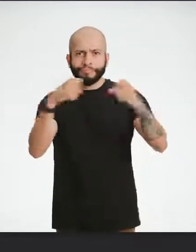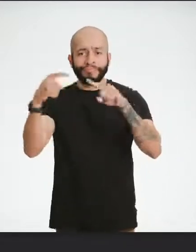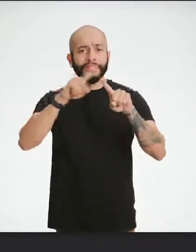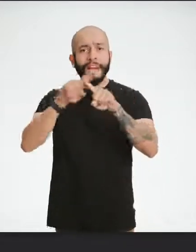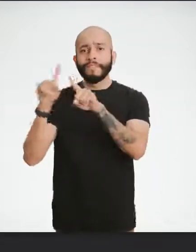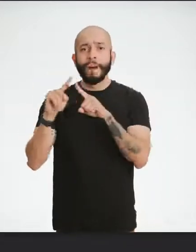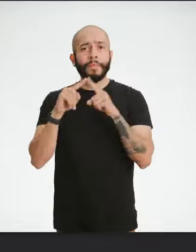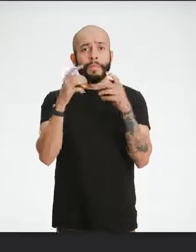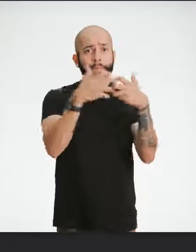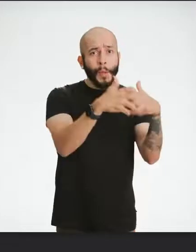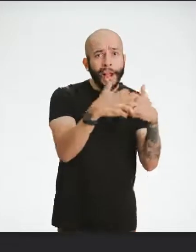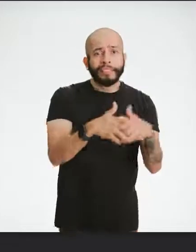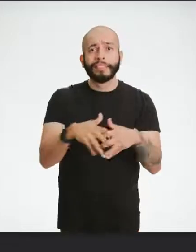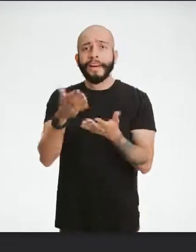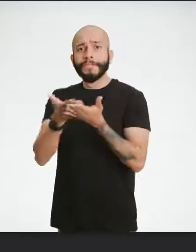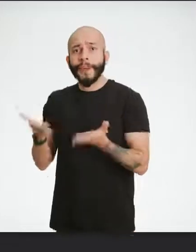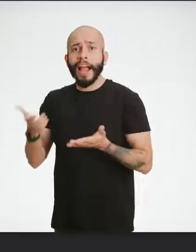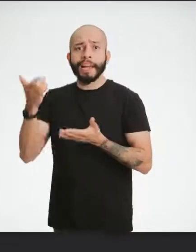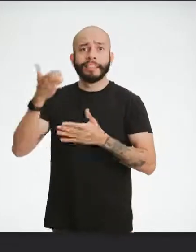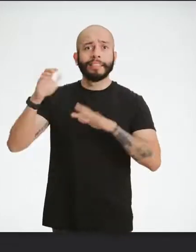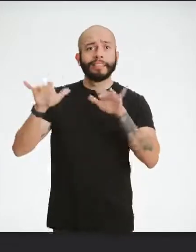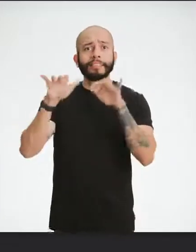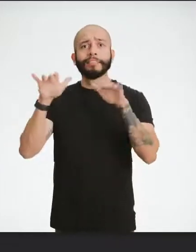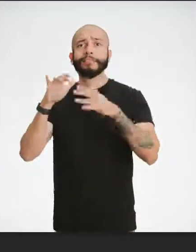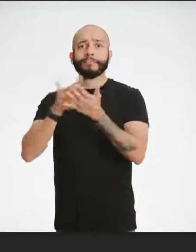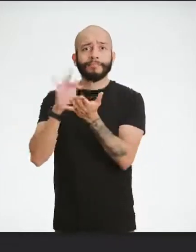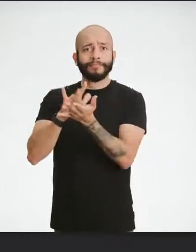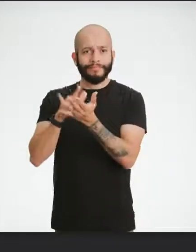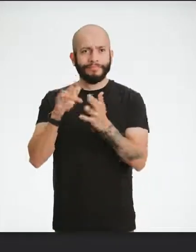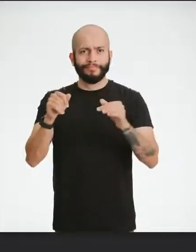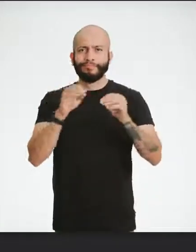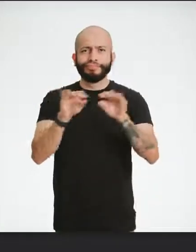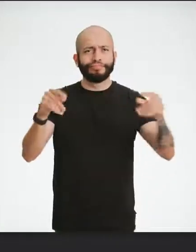Distributed actors can communicate across multiple processes or devices.